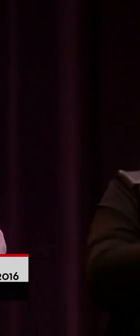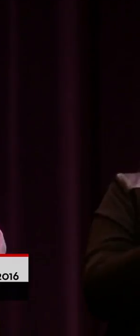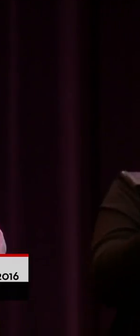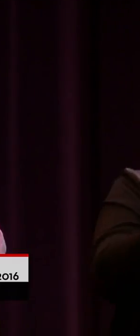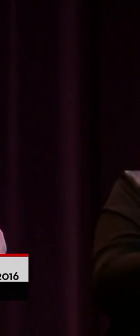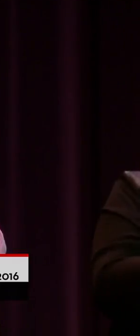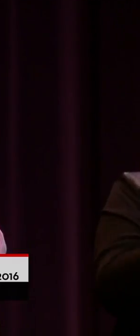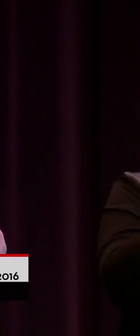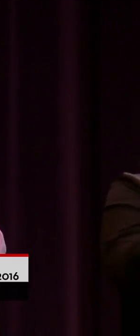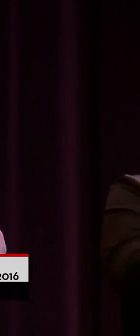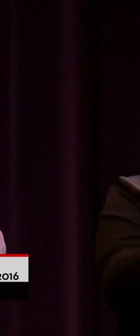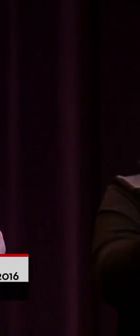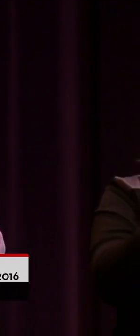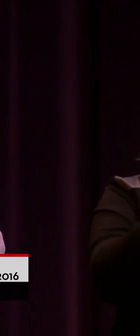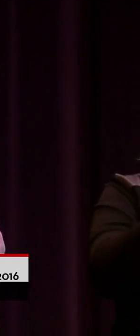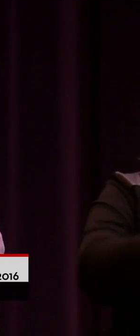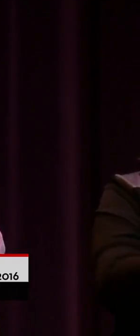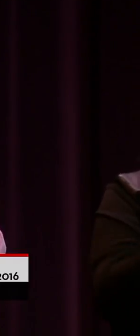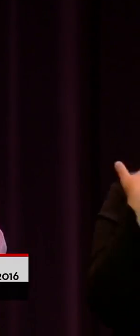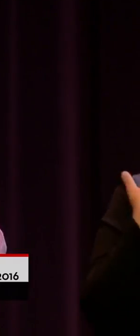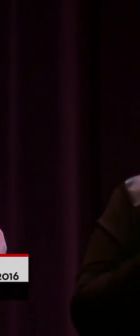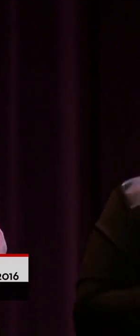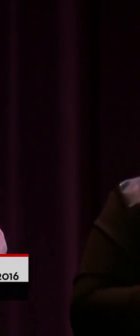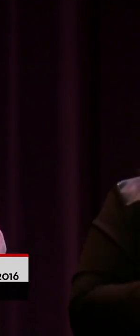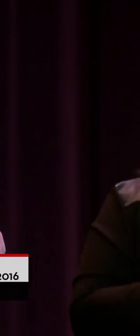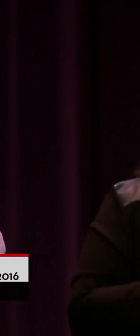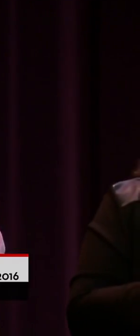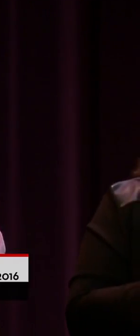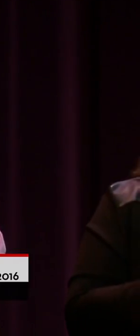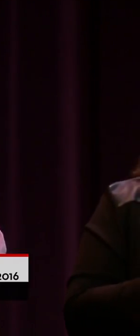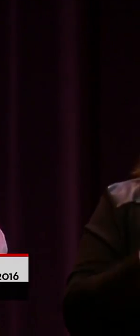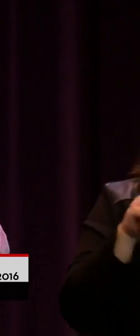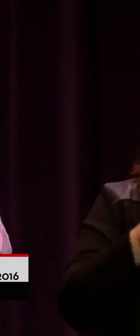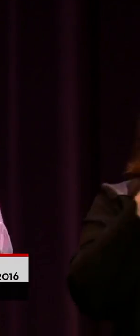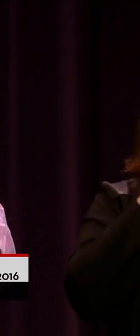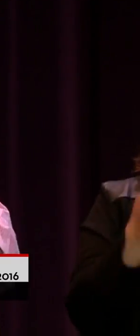YEARS AGO. AND THE LOBBYIST FOR THE WHITE